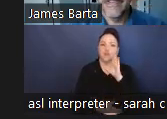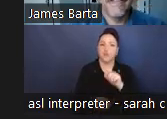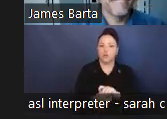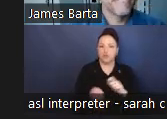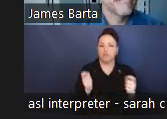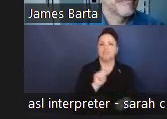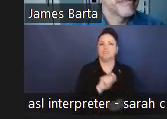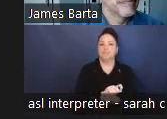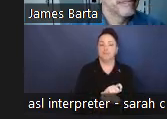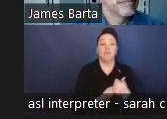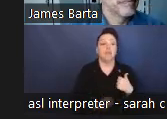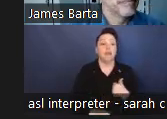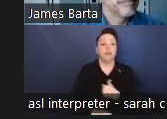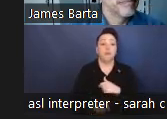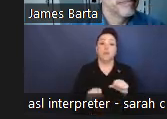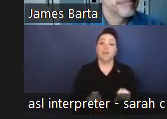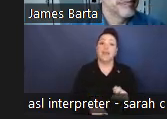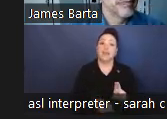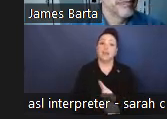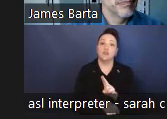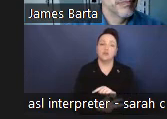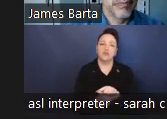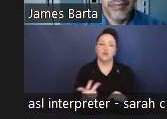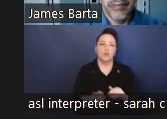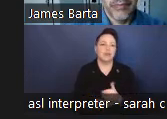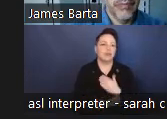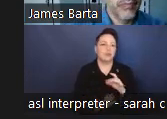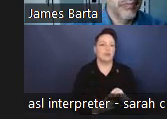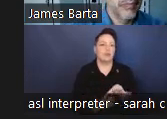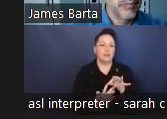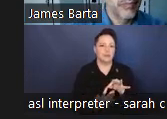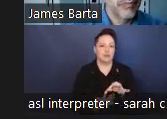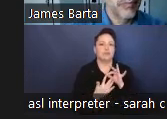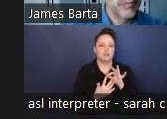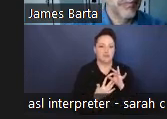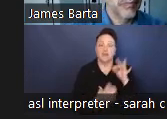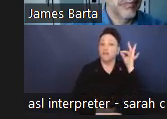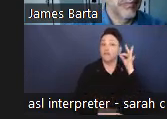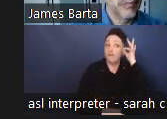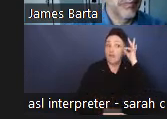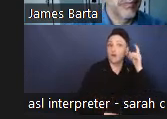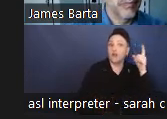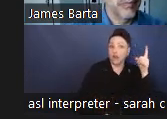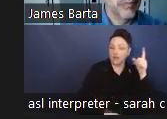to use three new exemptions and we got from the federal partners about what the definitions are.